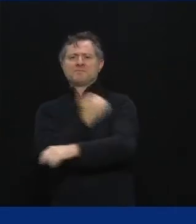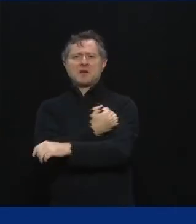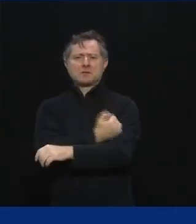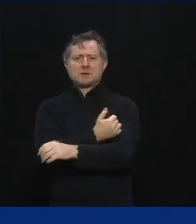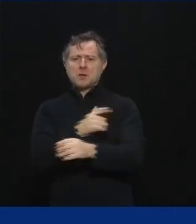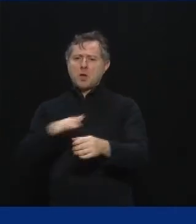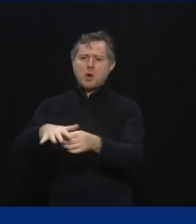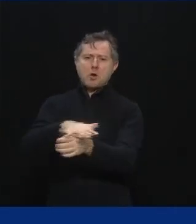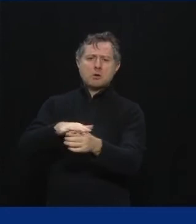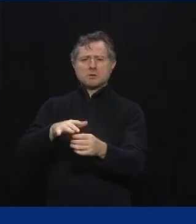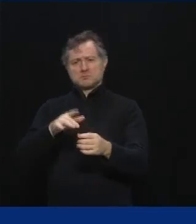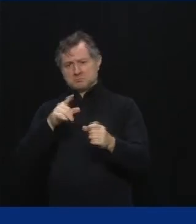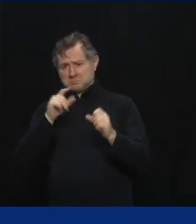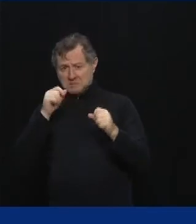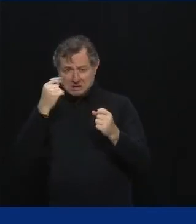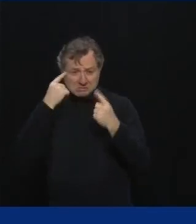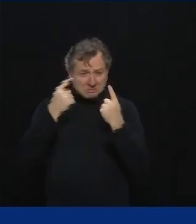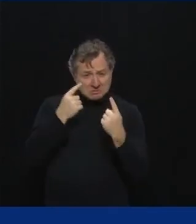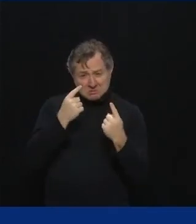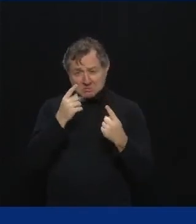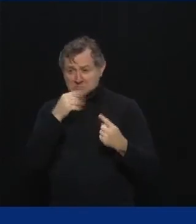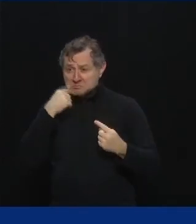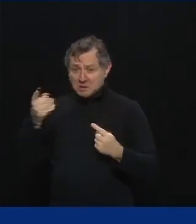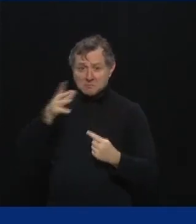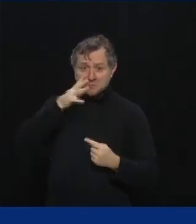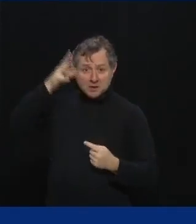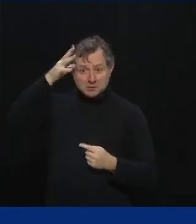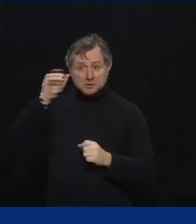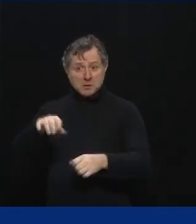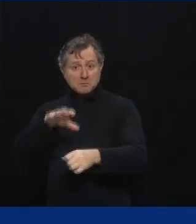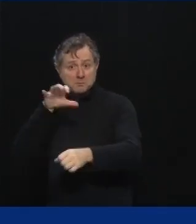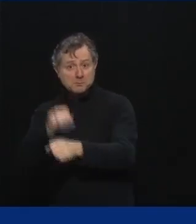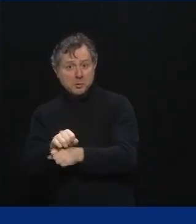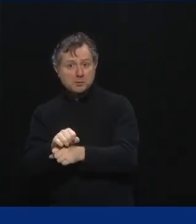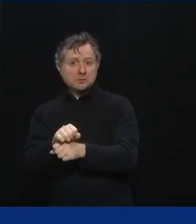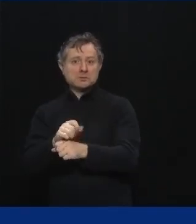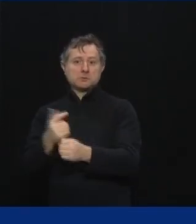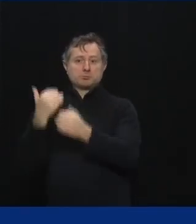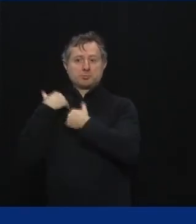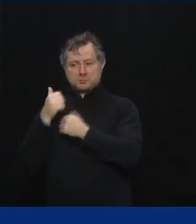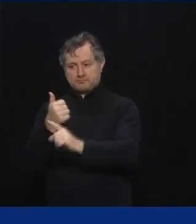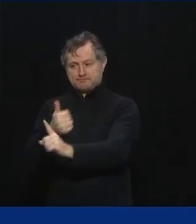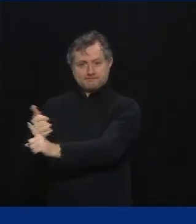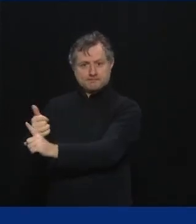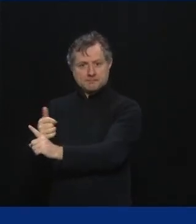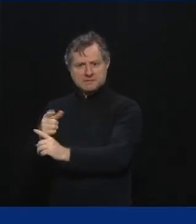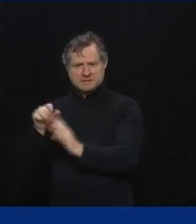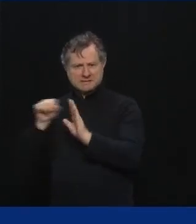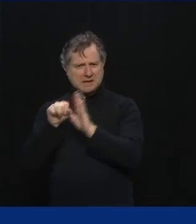BUT YOU HAD PREVIOUSLY SAID YOU WERE OPEN TO REOPENING MAX VAX SITES. I'M WONDERING IF TELLING PEOPLE